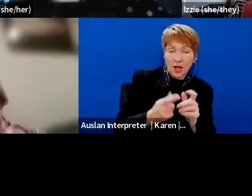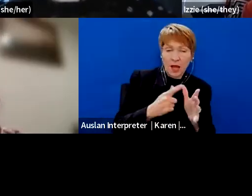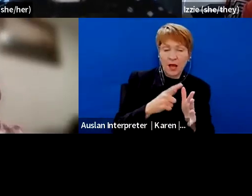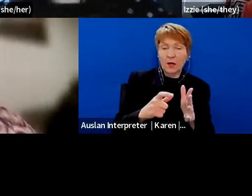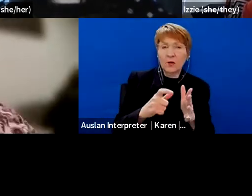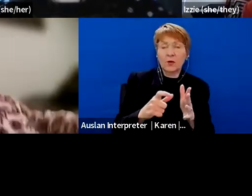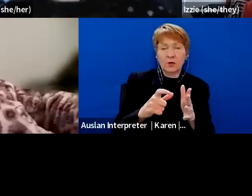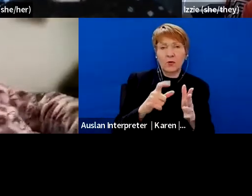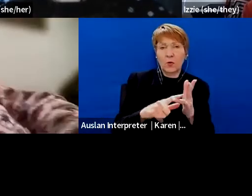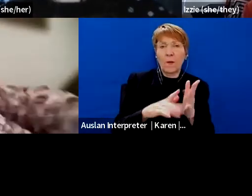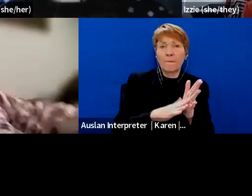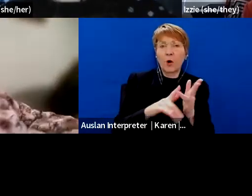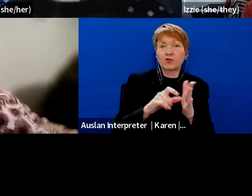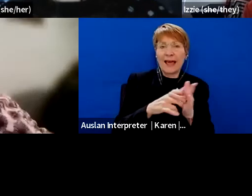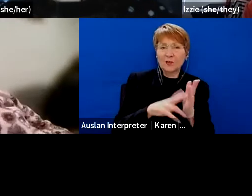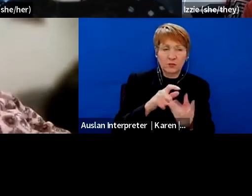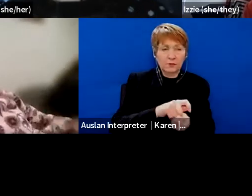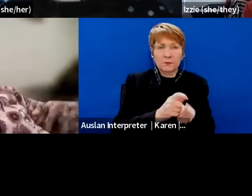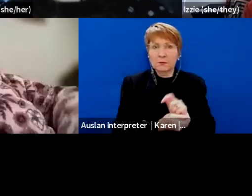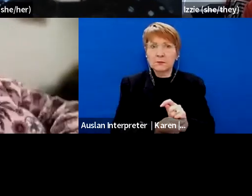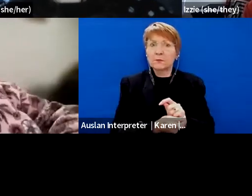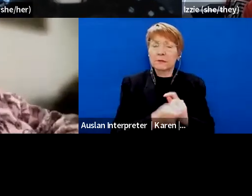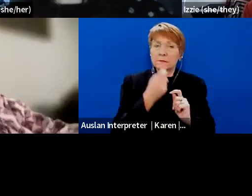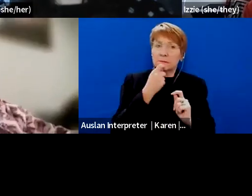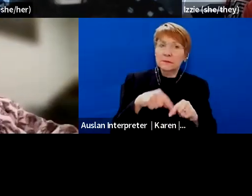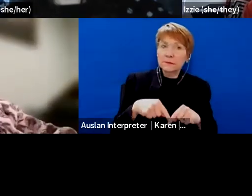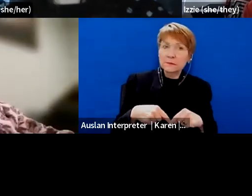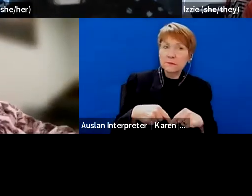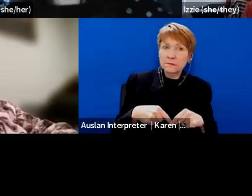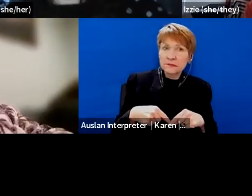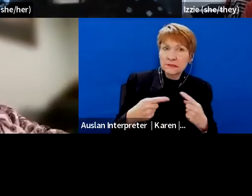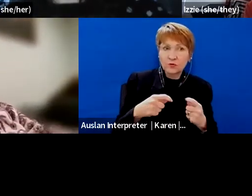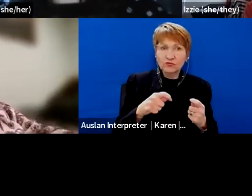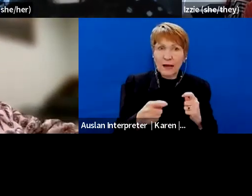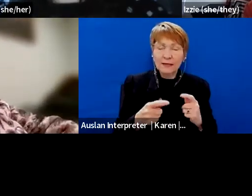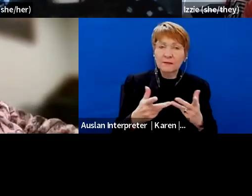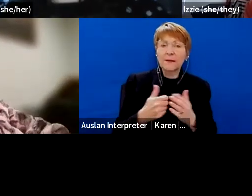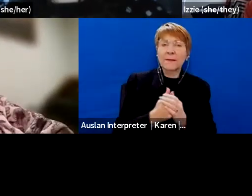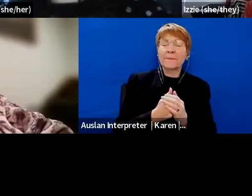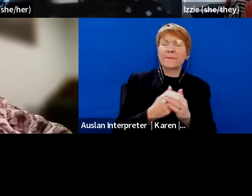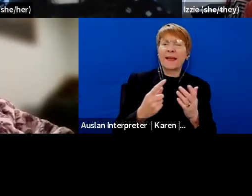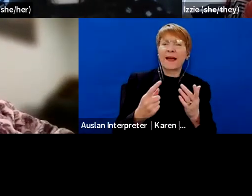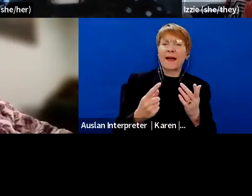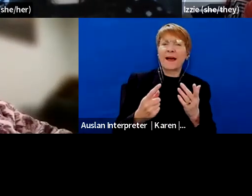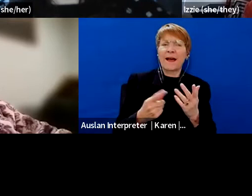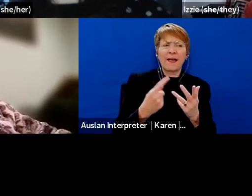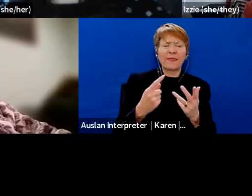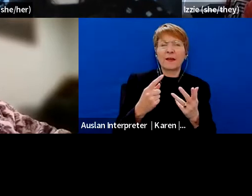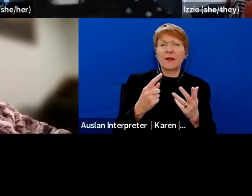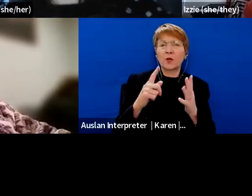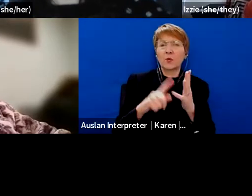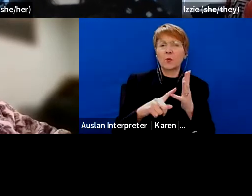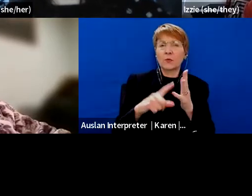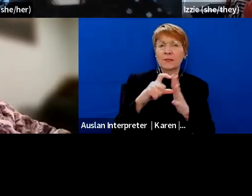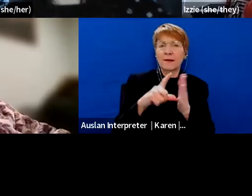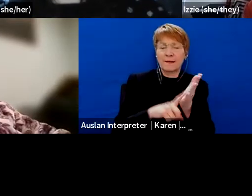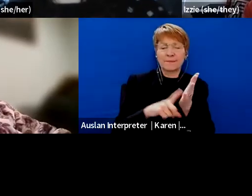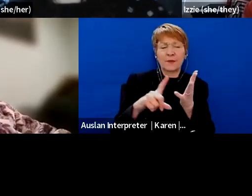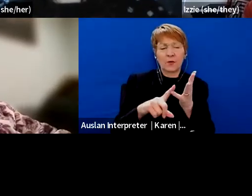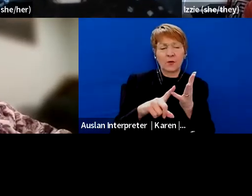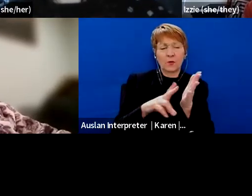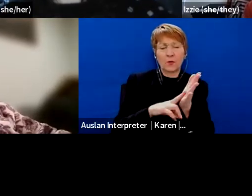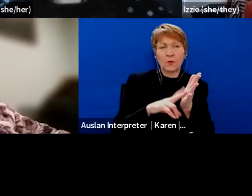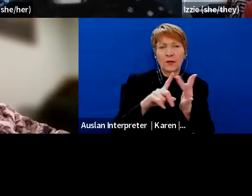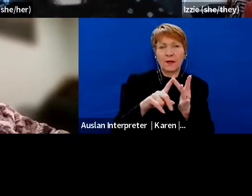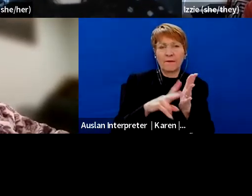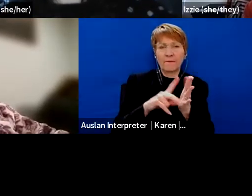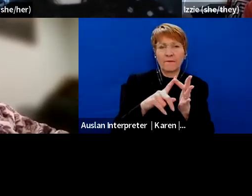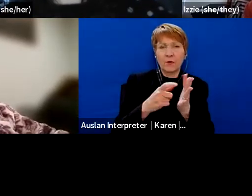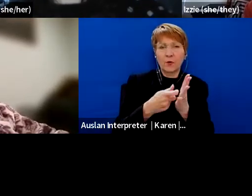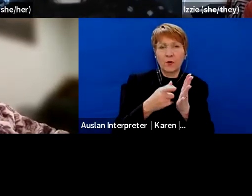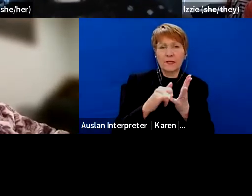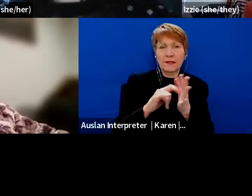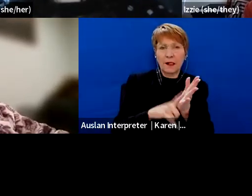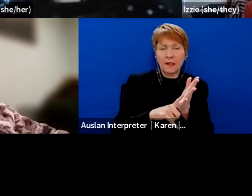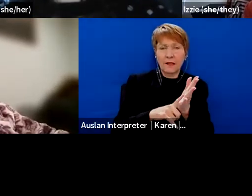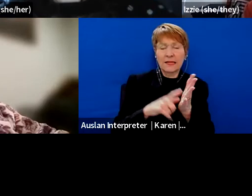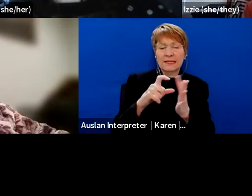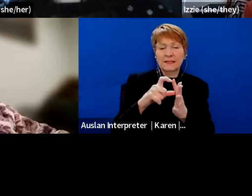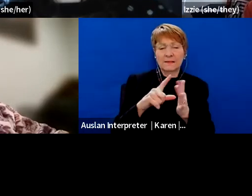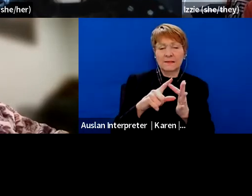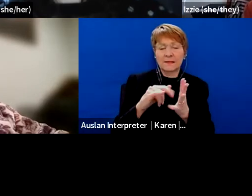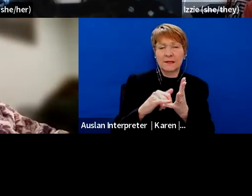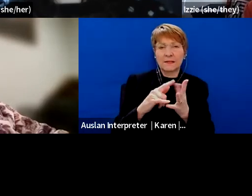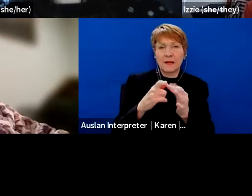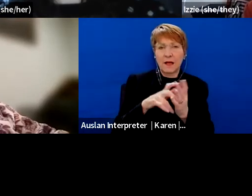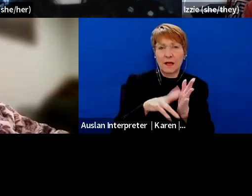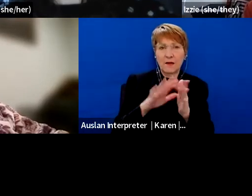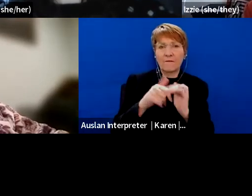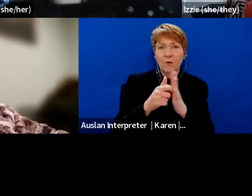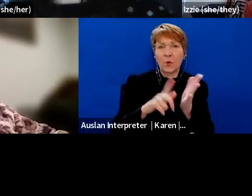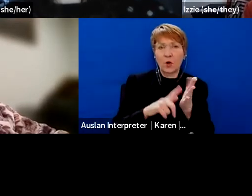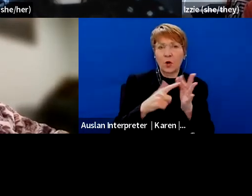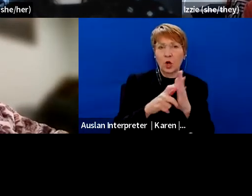The other thing we do, which is a sign to be a bit of a common thing, I guess, is a thing called you do which is universal design for learning and it takes learning and it looks, trying to express to every corner.